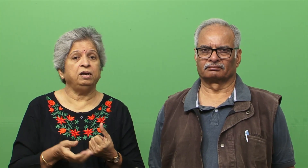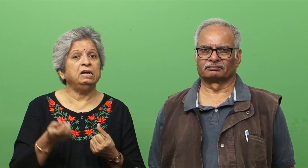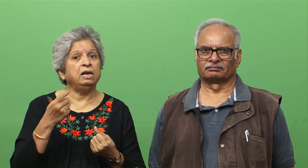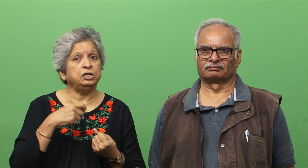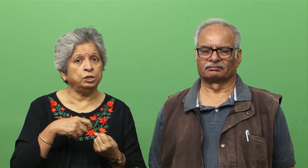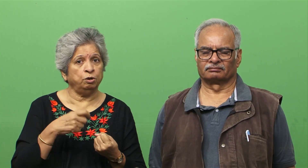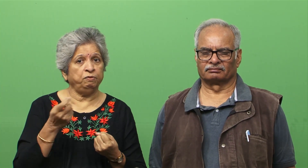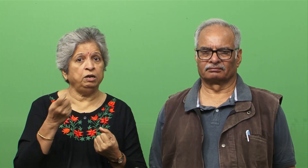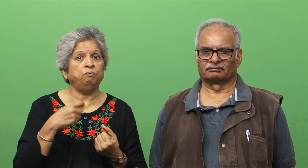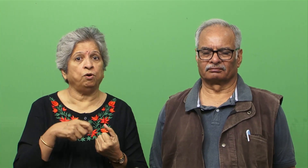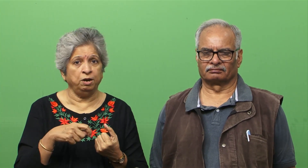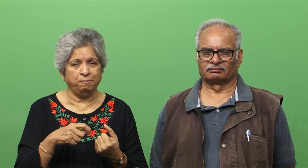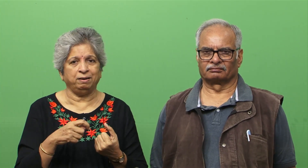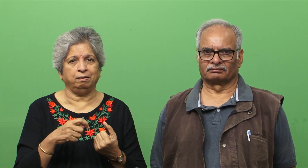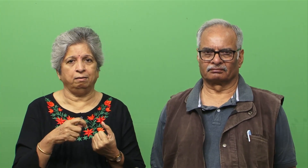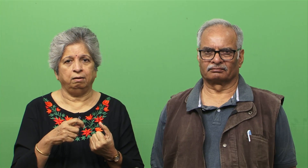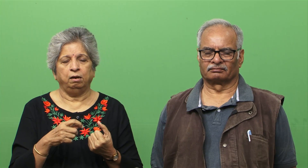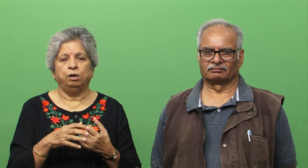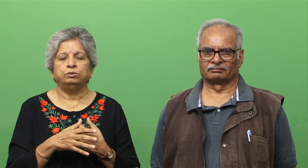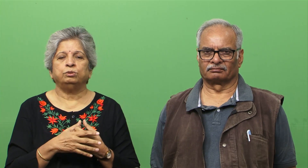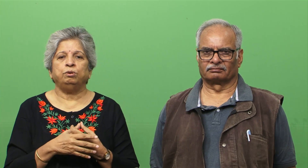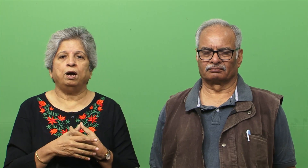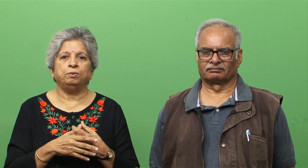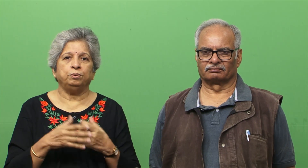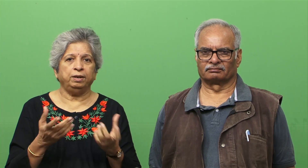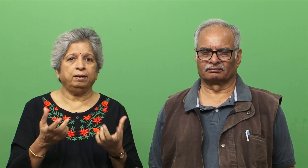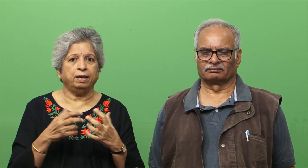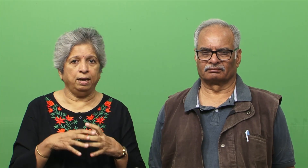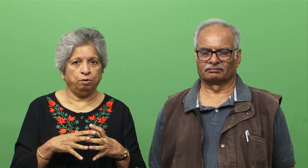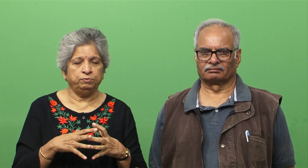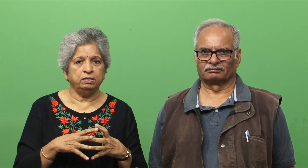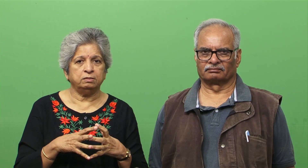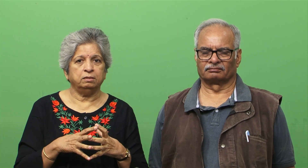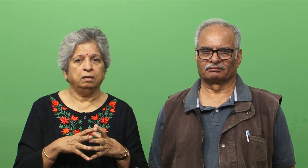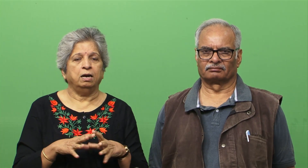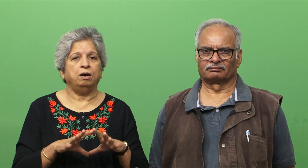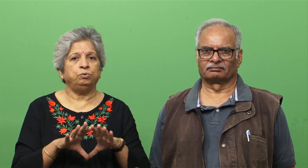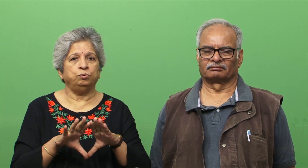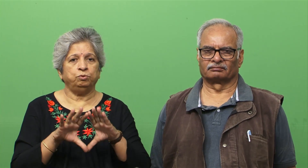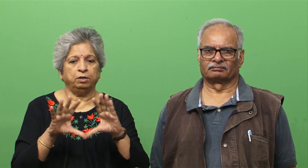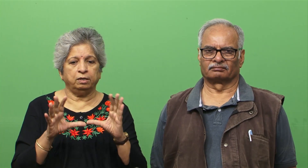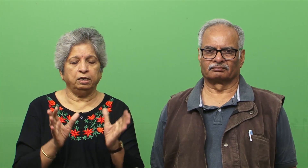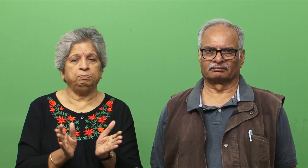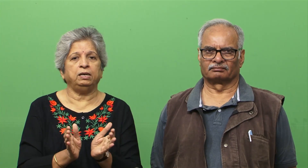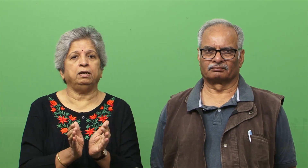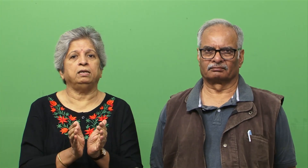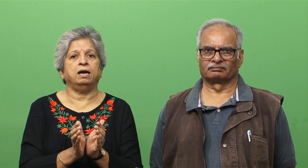inhalation of any foreign particle so how to take care of this how to keep that area